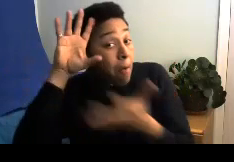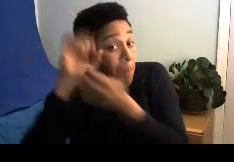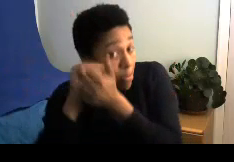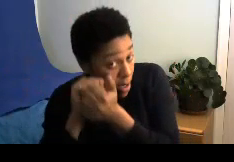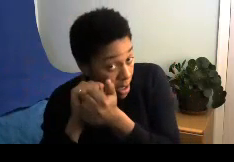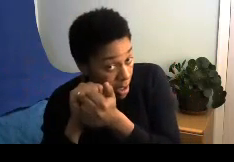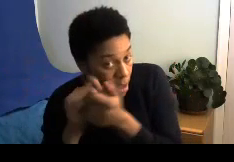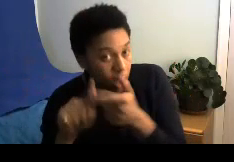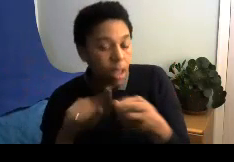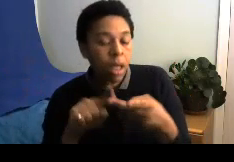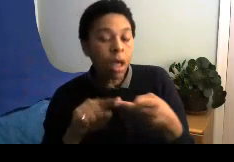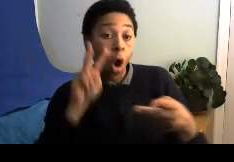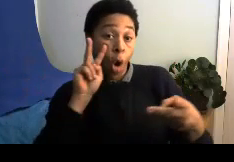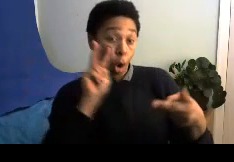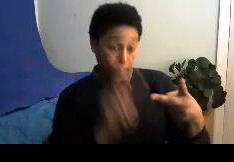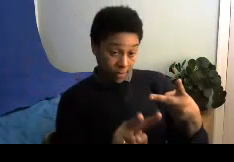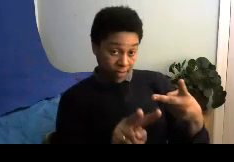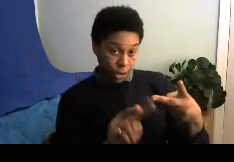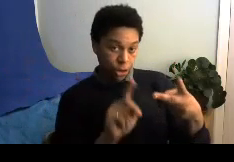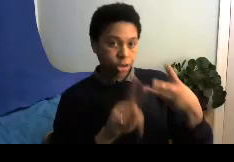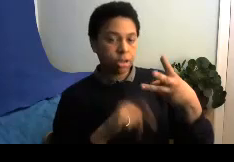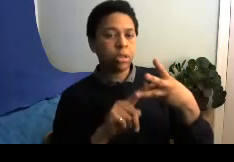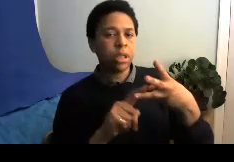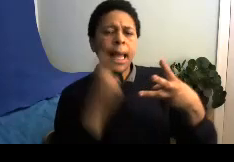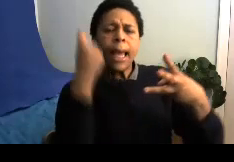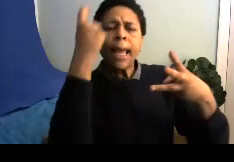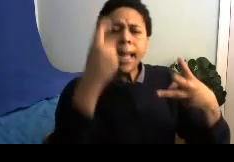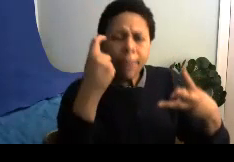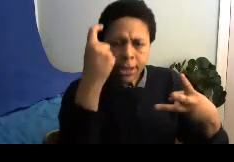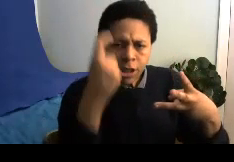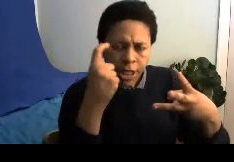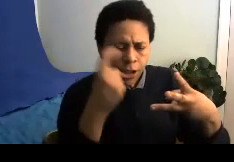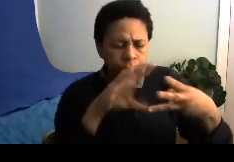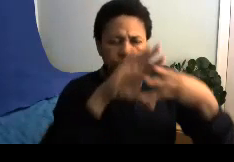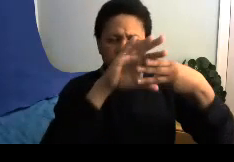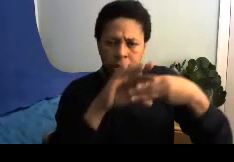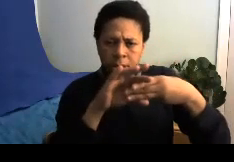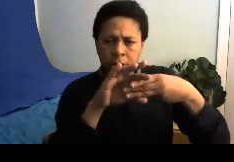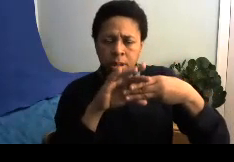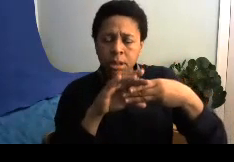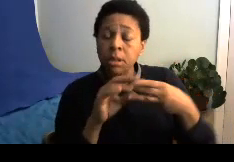observation and imagination. And I was certainly able to sort of,